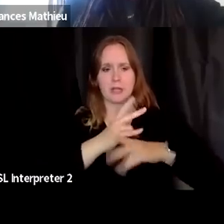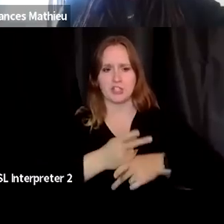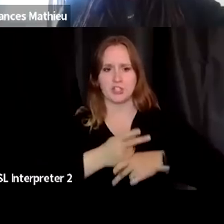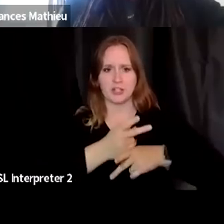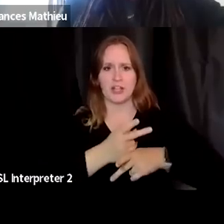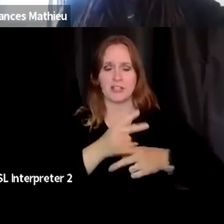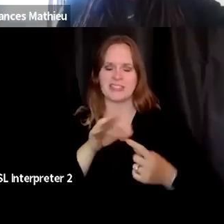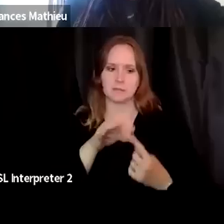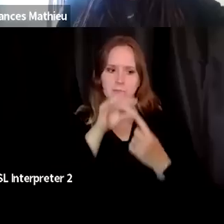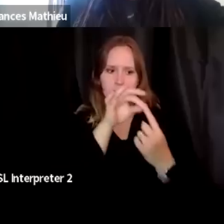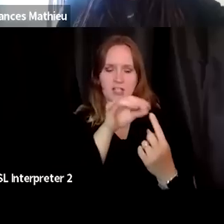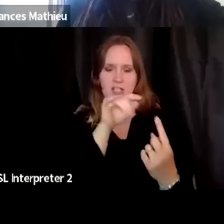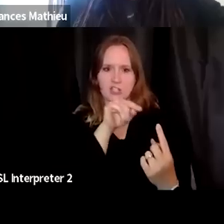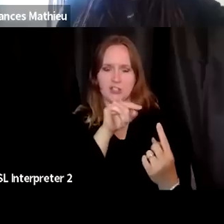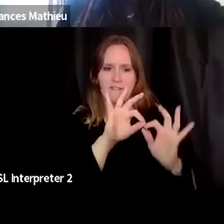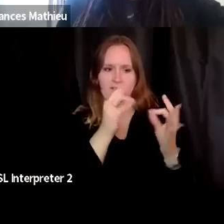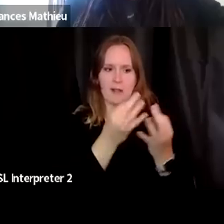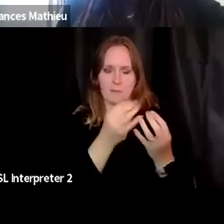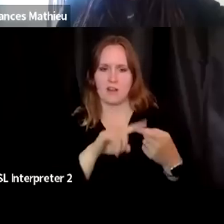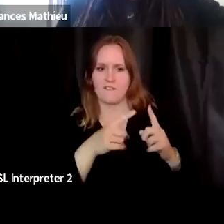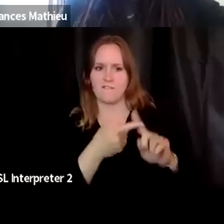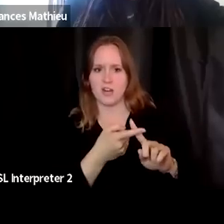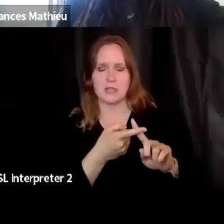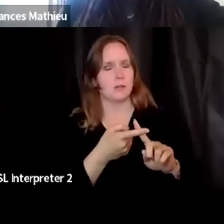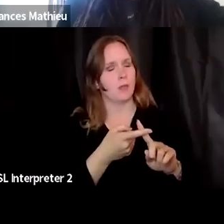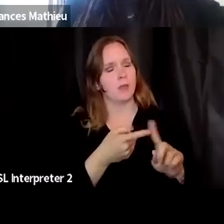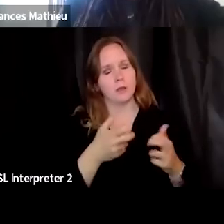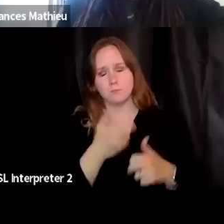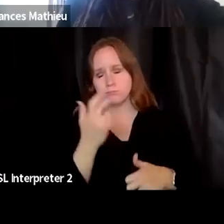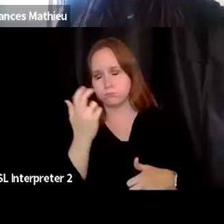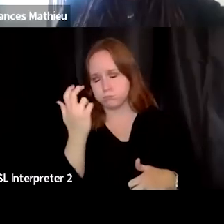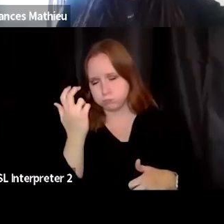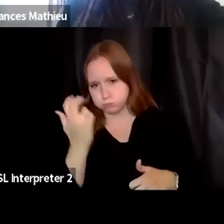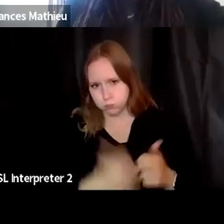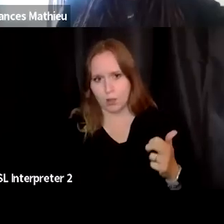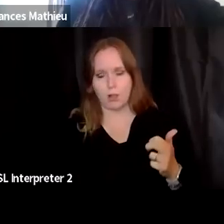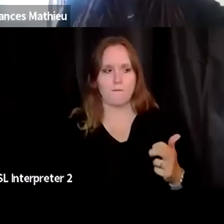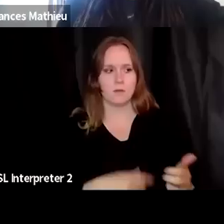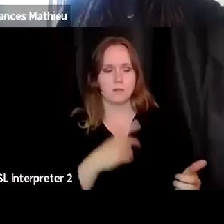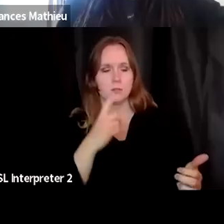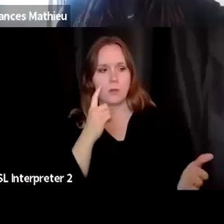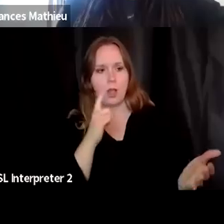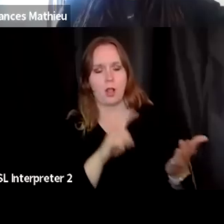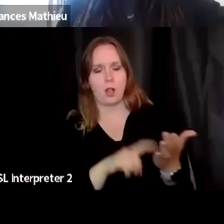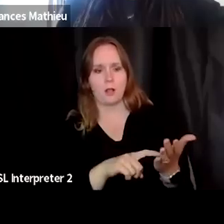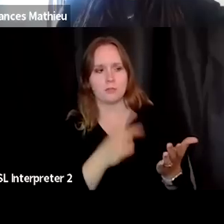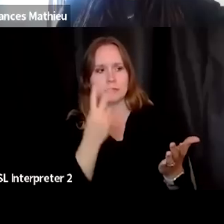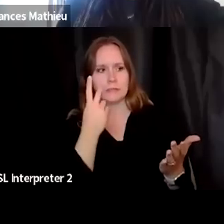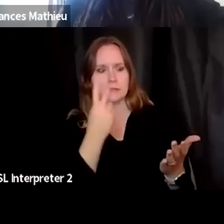and family can be incredibly difficult to witness a loved one living in these sorts of conditions.